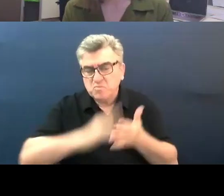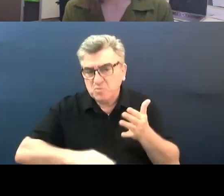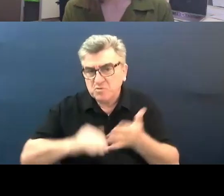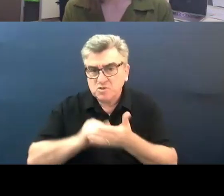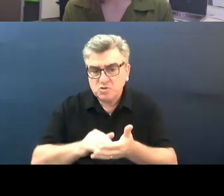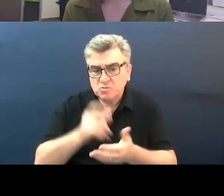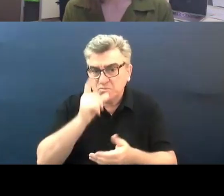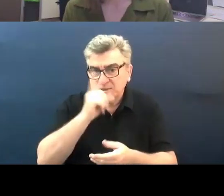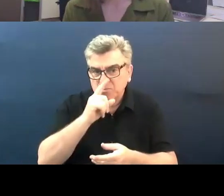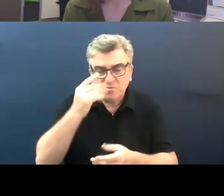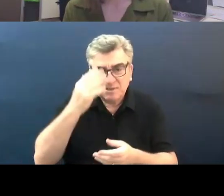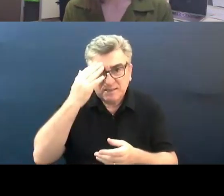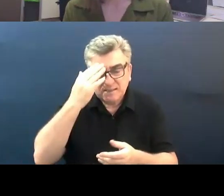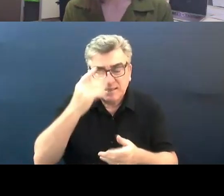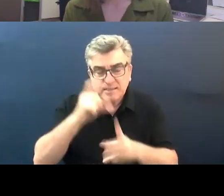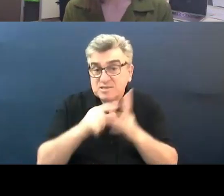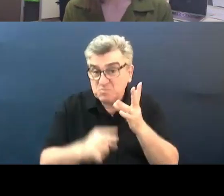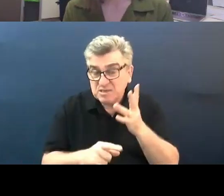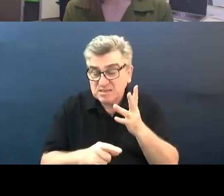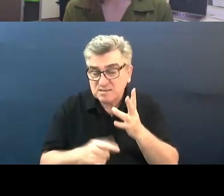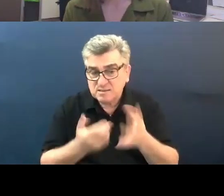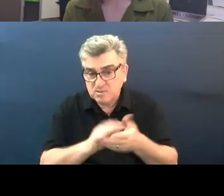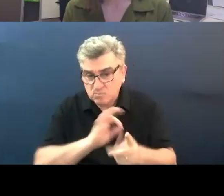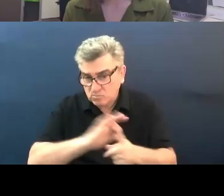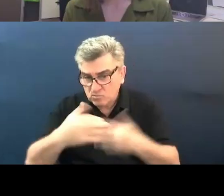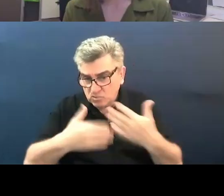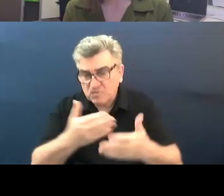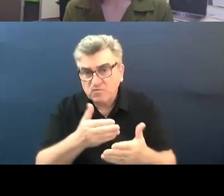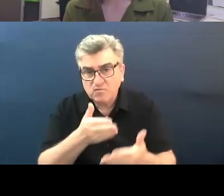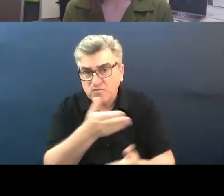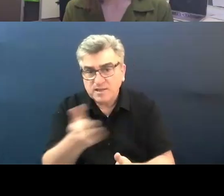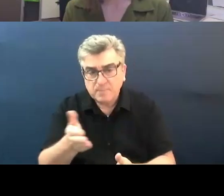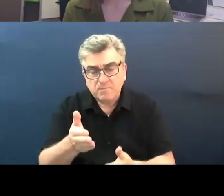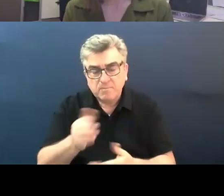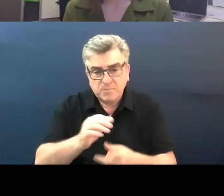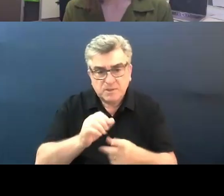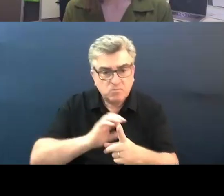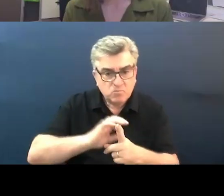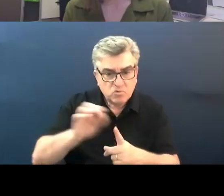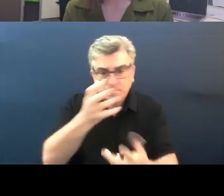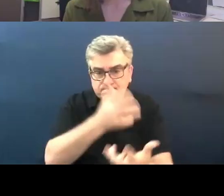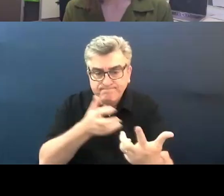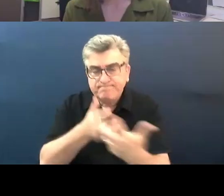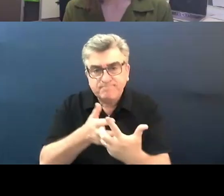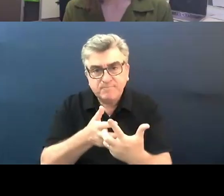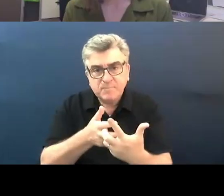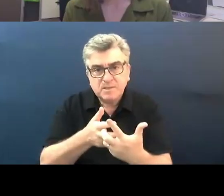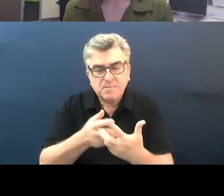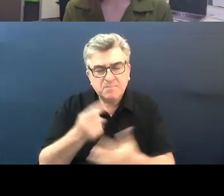we need to be thinking about that cycle of quality services and quality improvement. But I do value